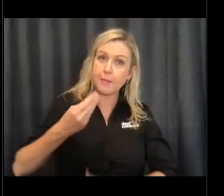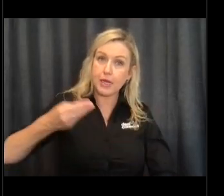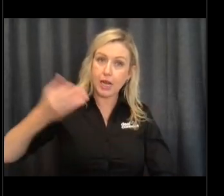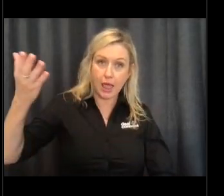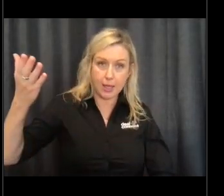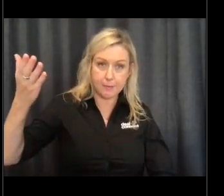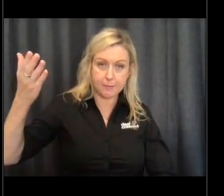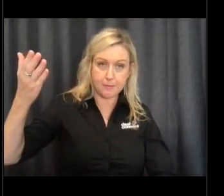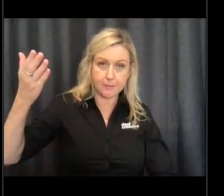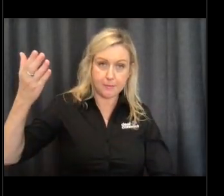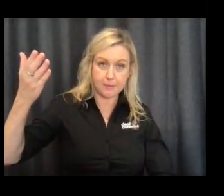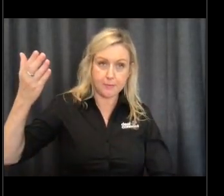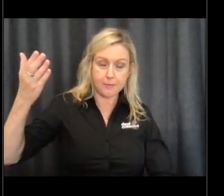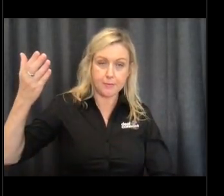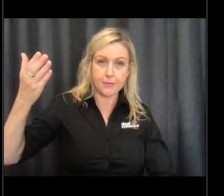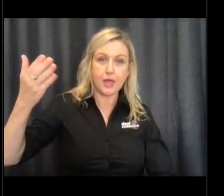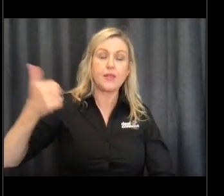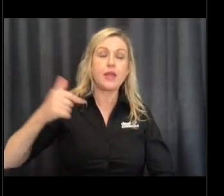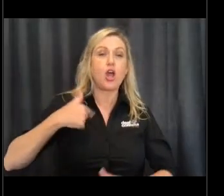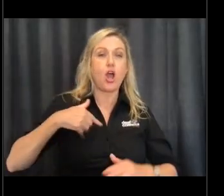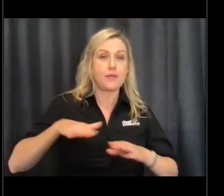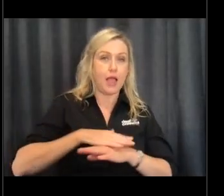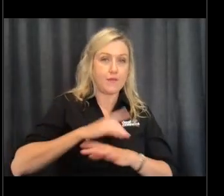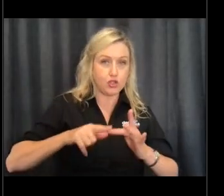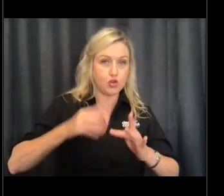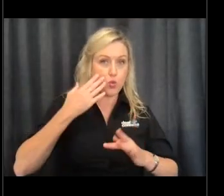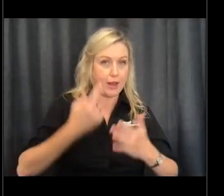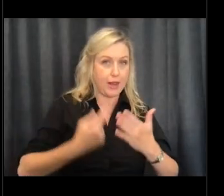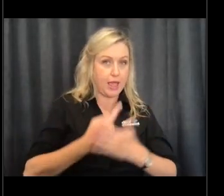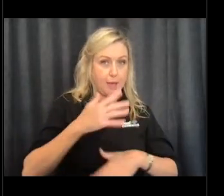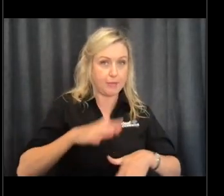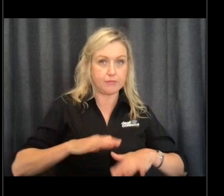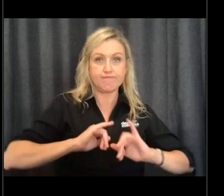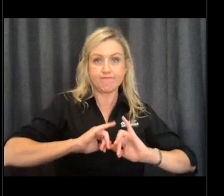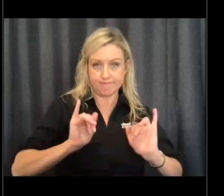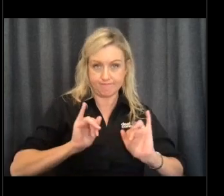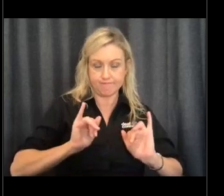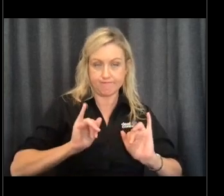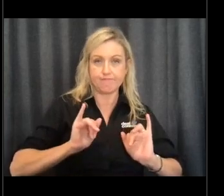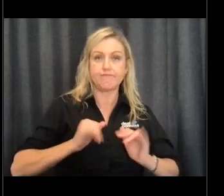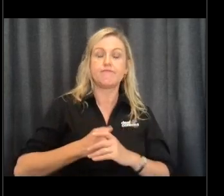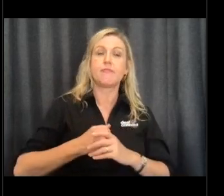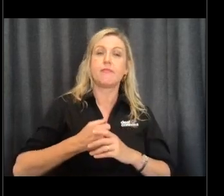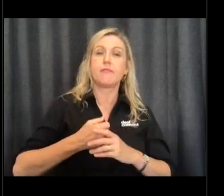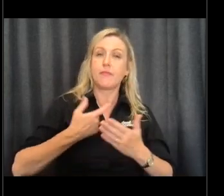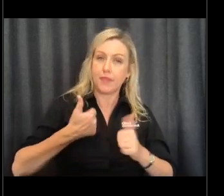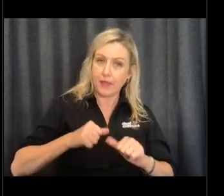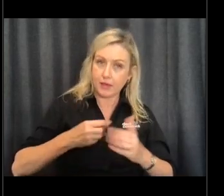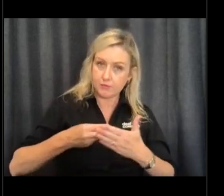insured at the time the event happened and people, when they feel they haven't been treated